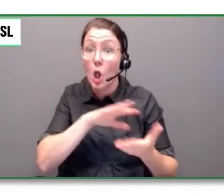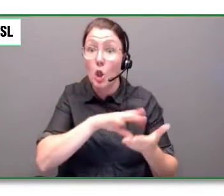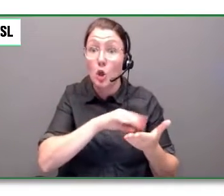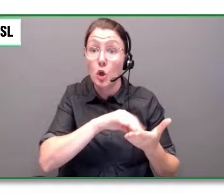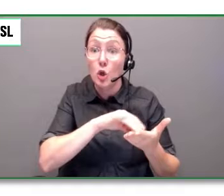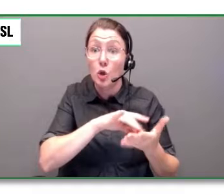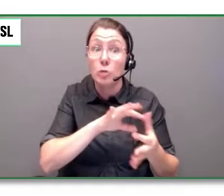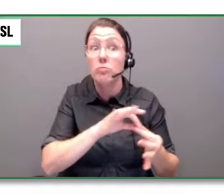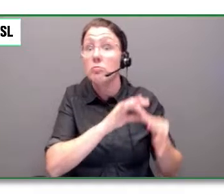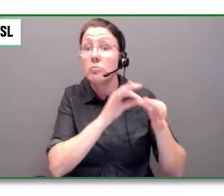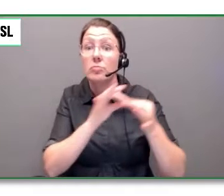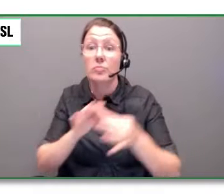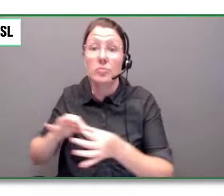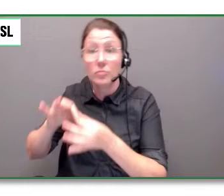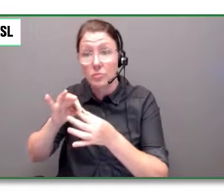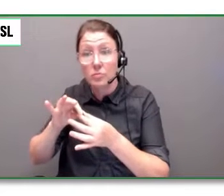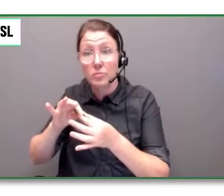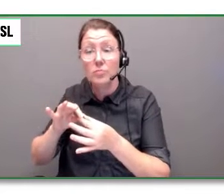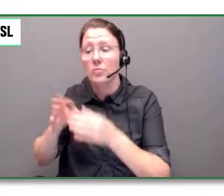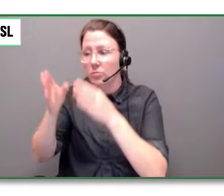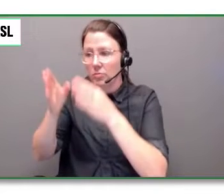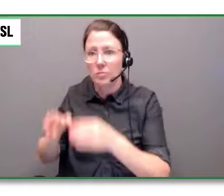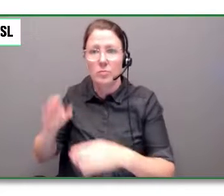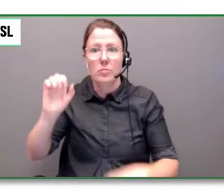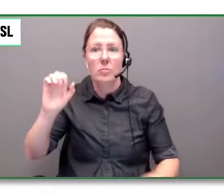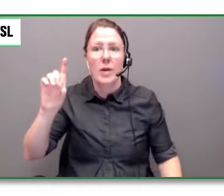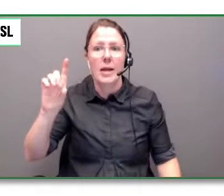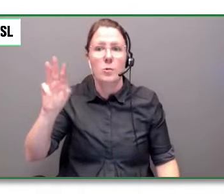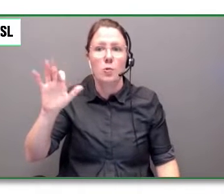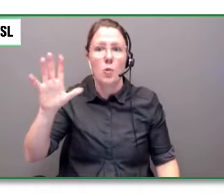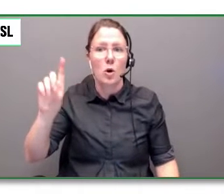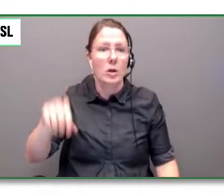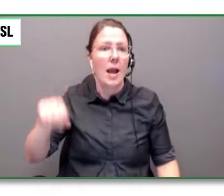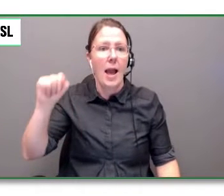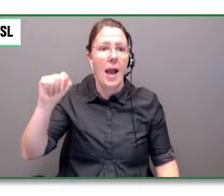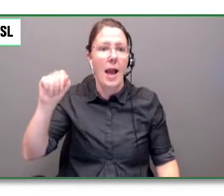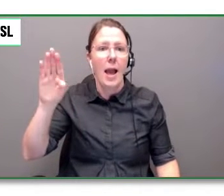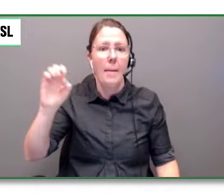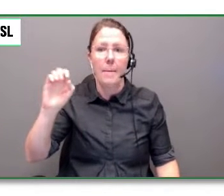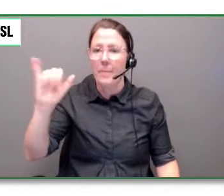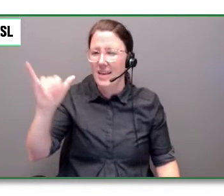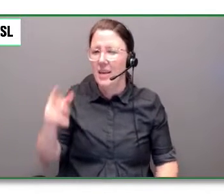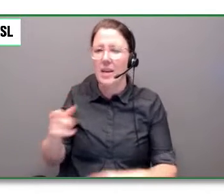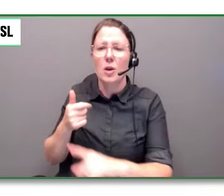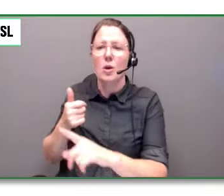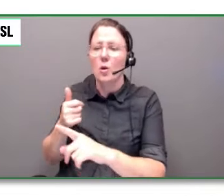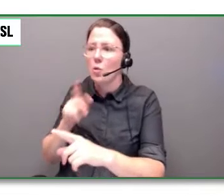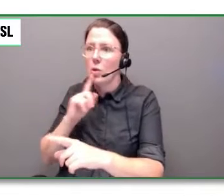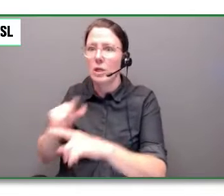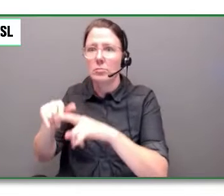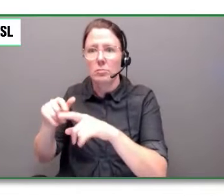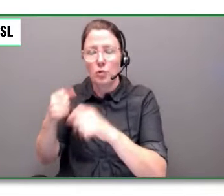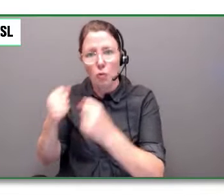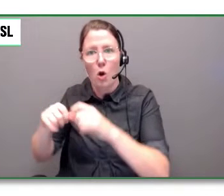um who wrote a lot about accessibility in his uh novel Desert Solitaire. So